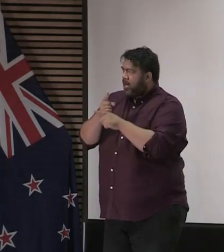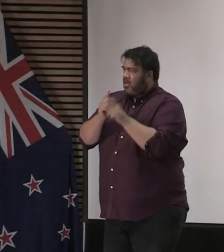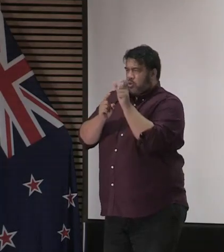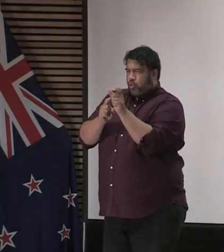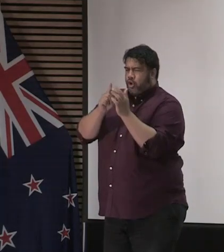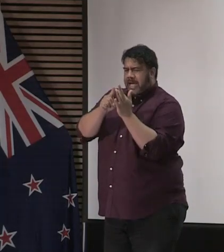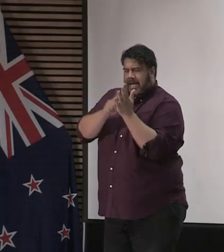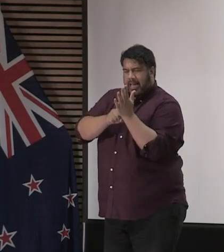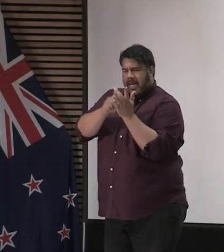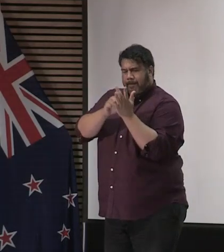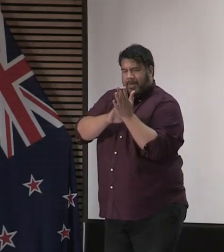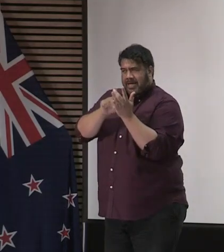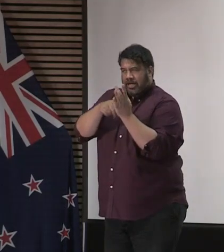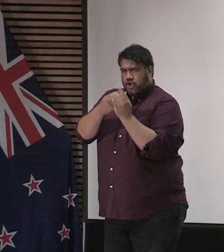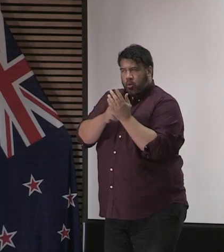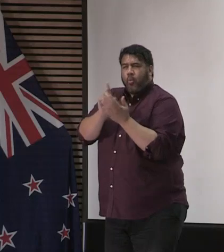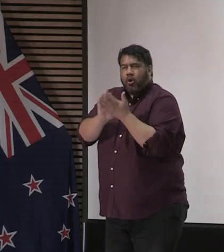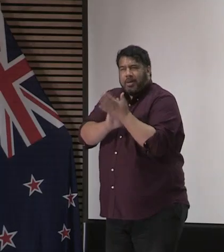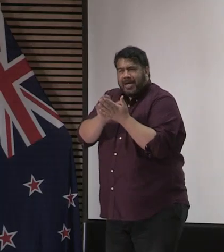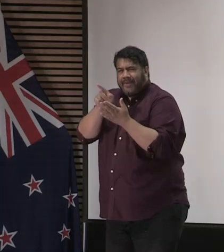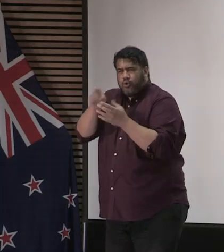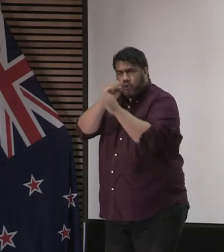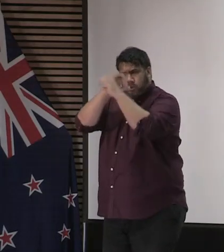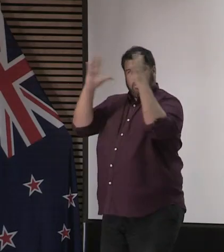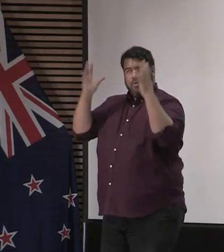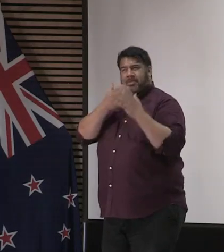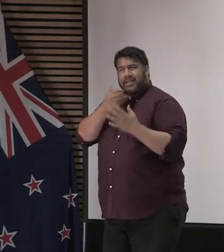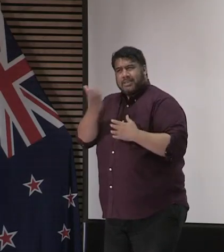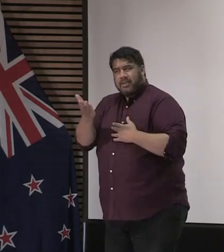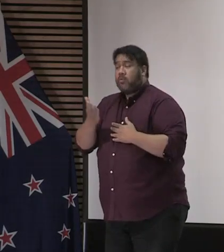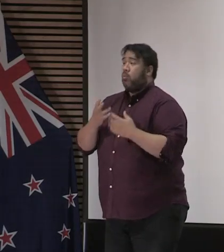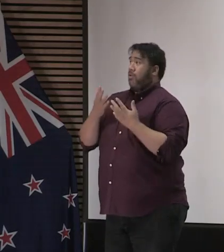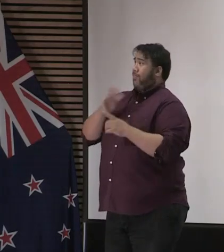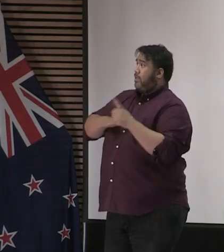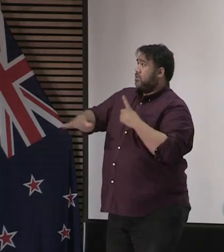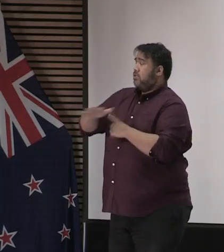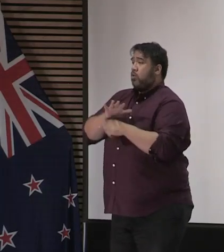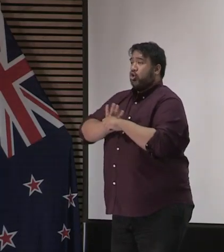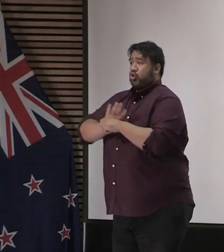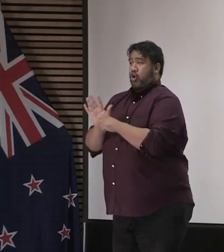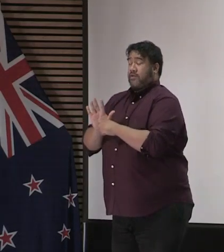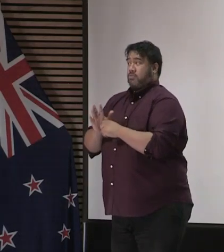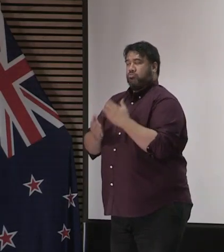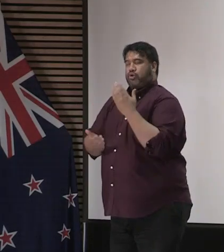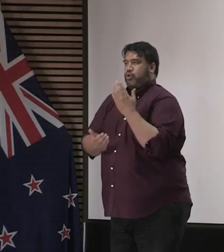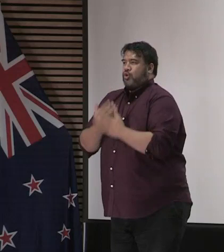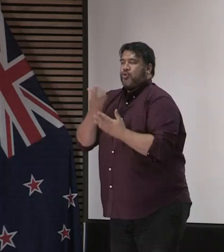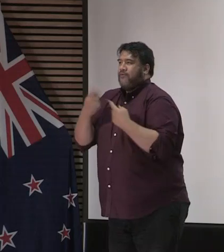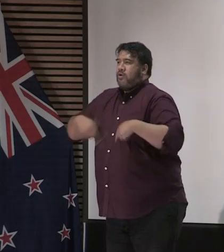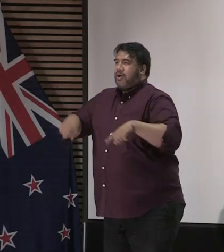ongoing effort. What's the scientific effort you're using to define elimination? So,